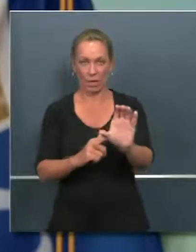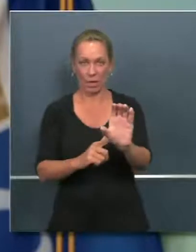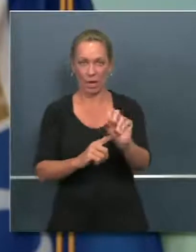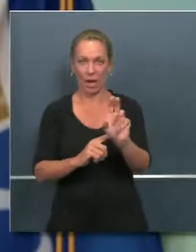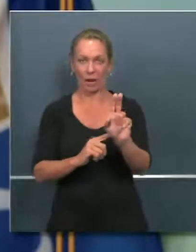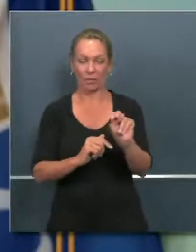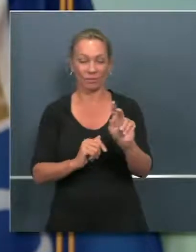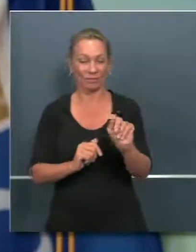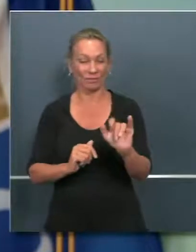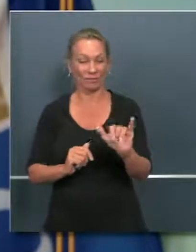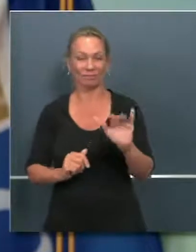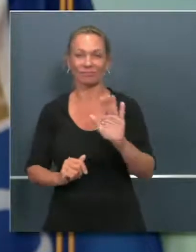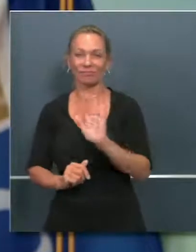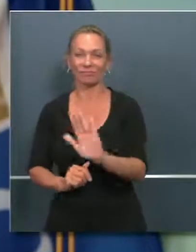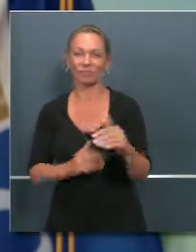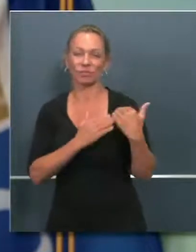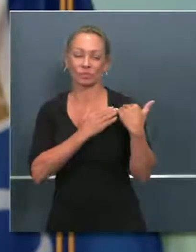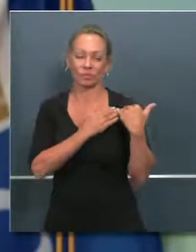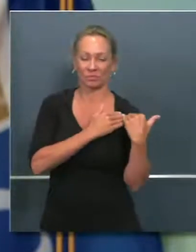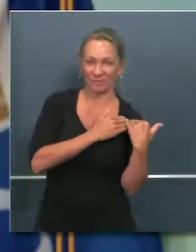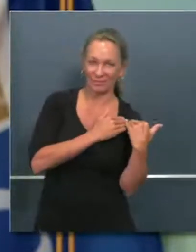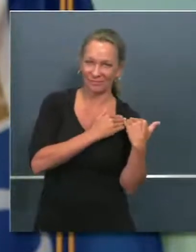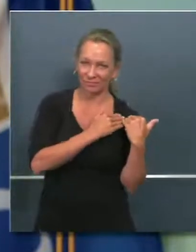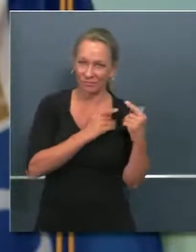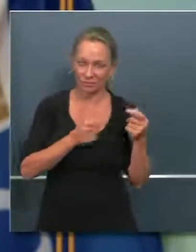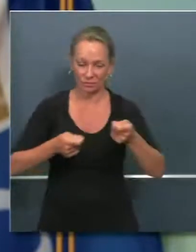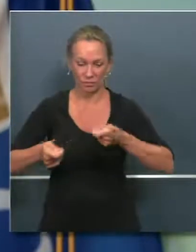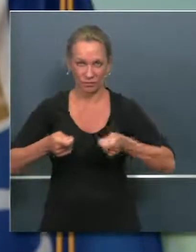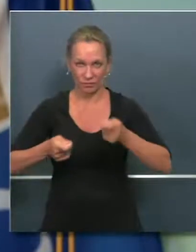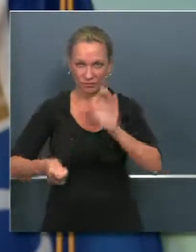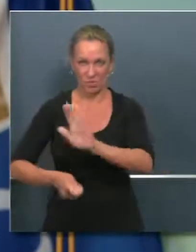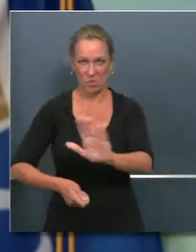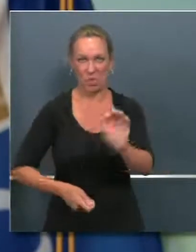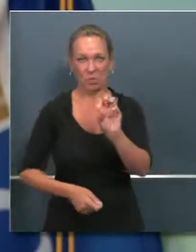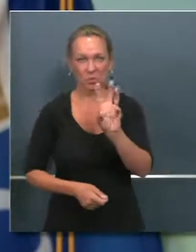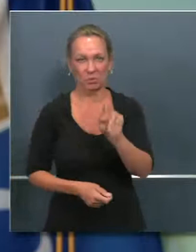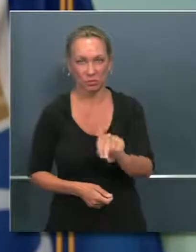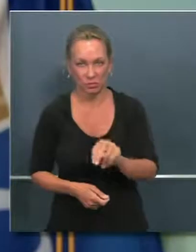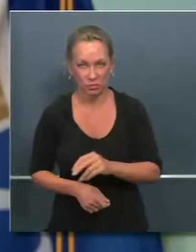making sure you have adequate testing making sure you have adequate capacity to begin the process of